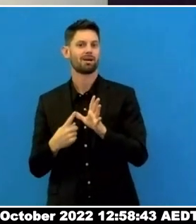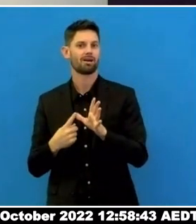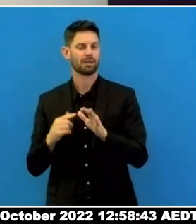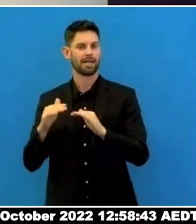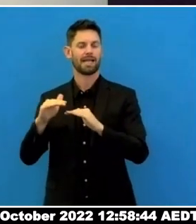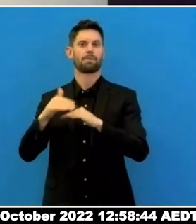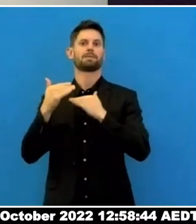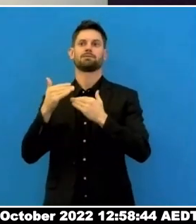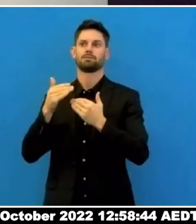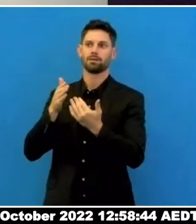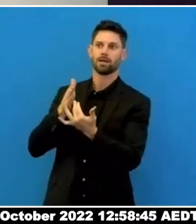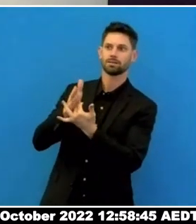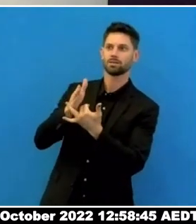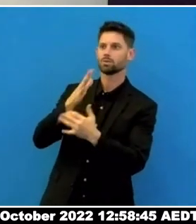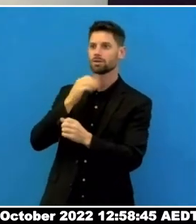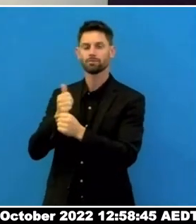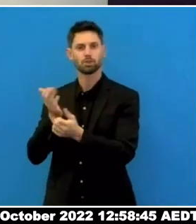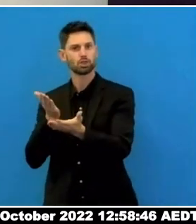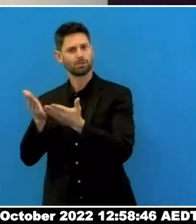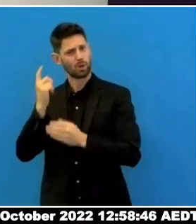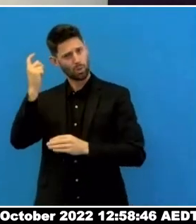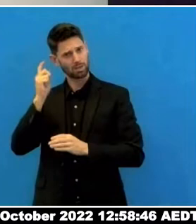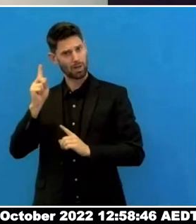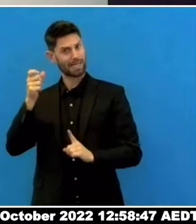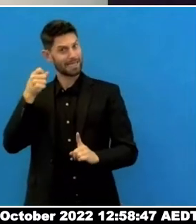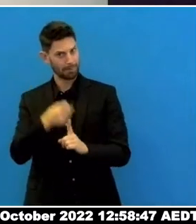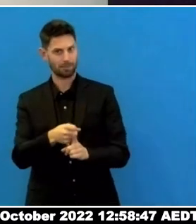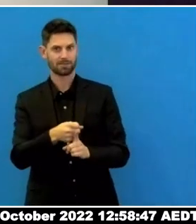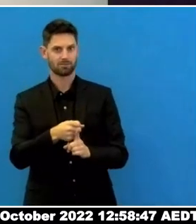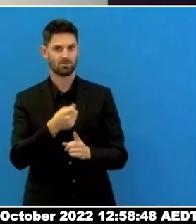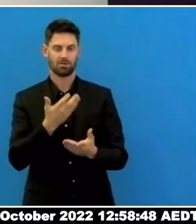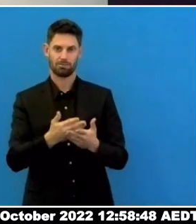I'm trying to get a sense of harm by doing nothing for people